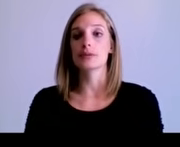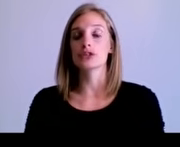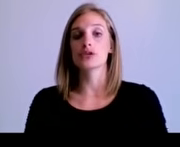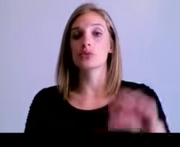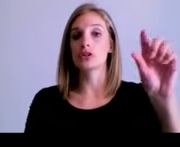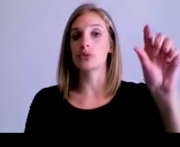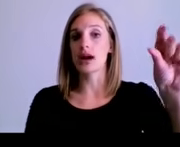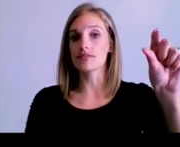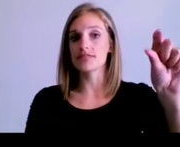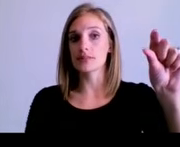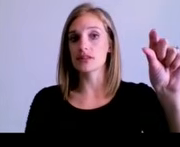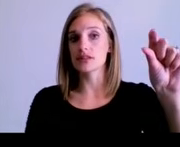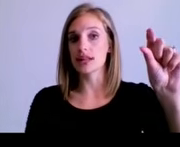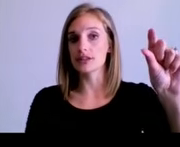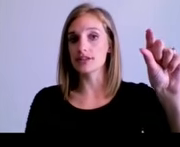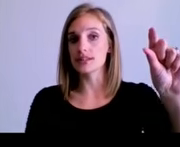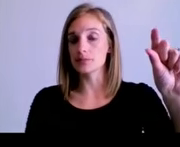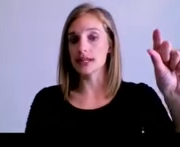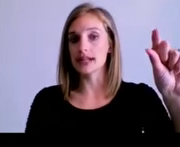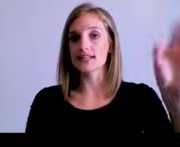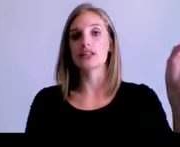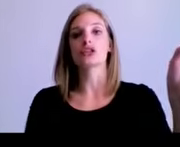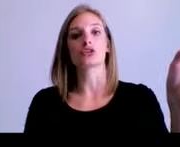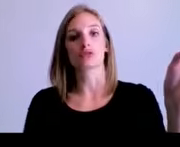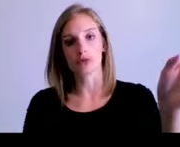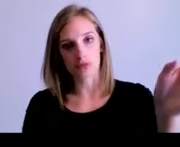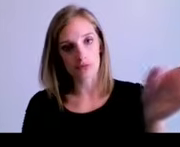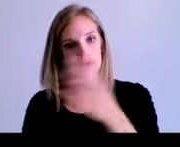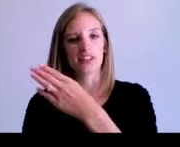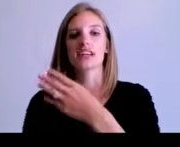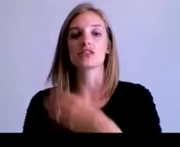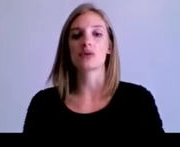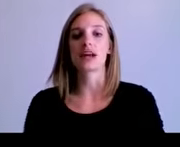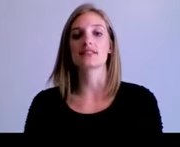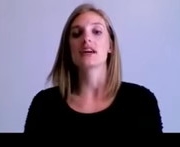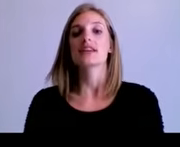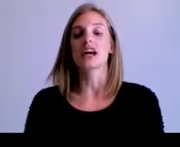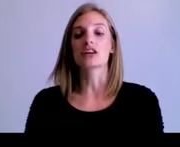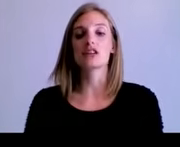Similar to when you have some of the letters in the blanks and then you're filling in the rest.